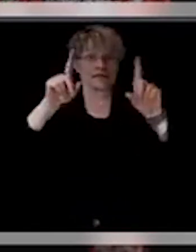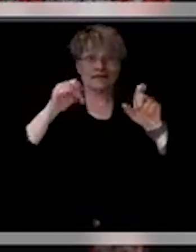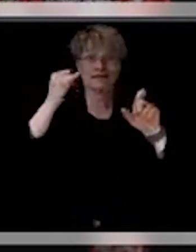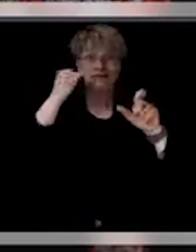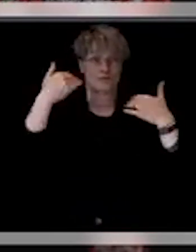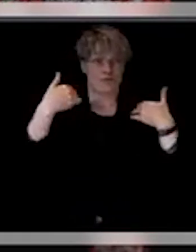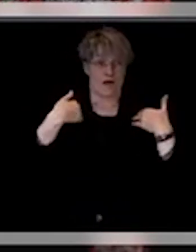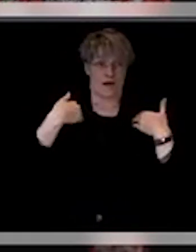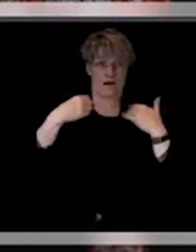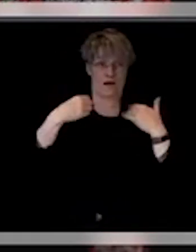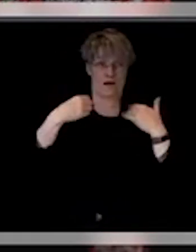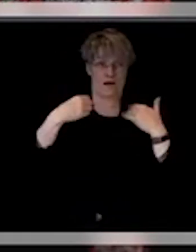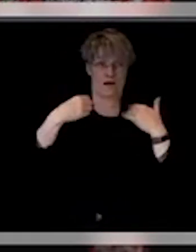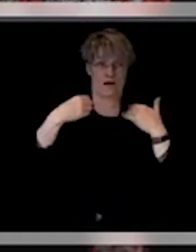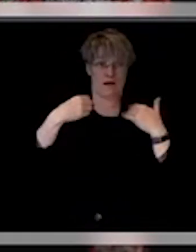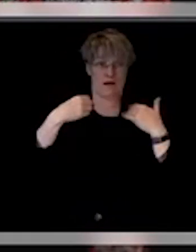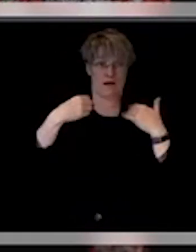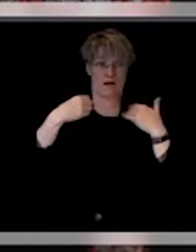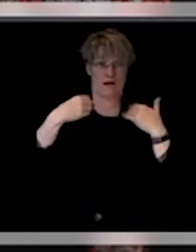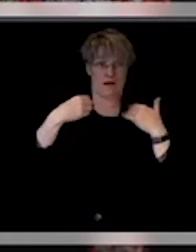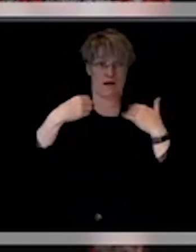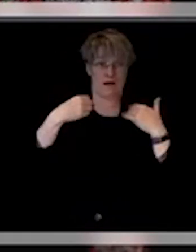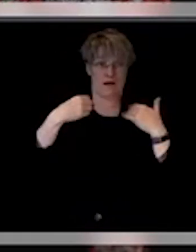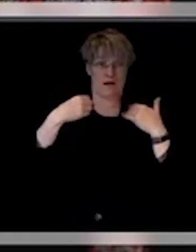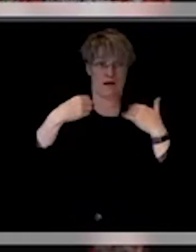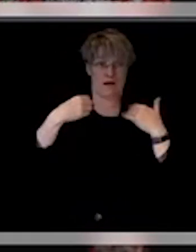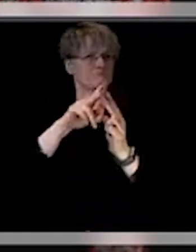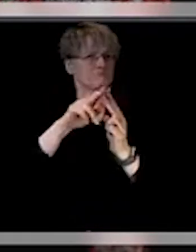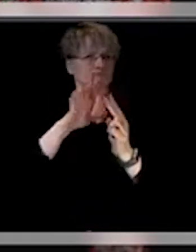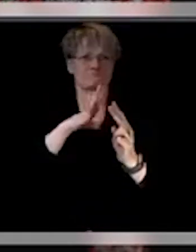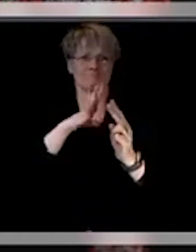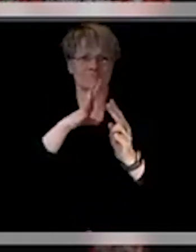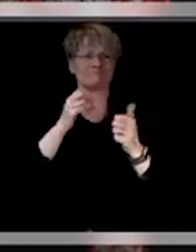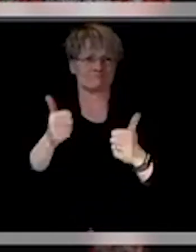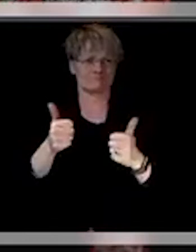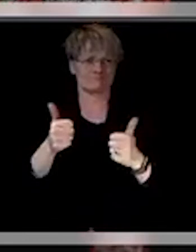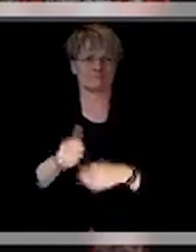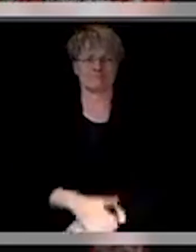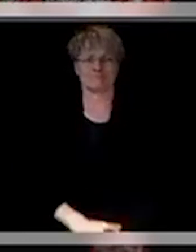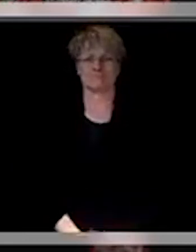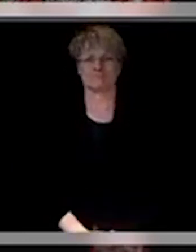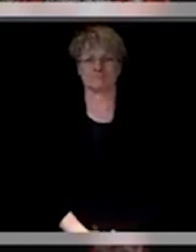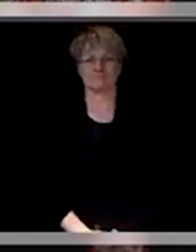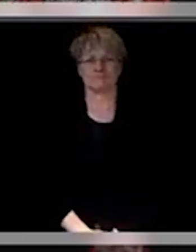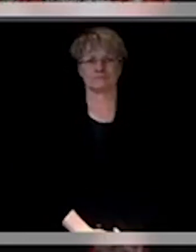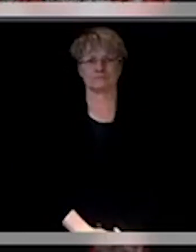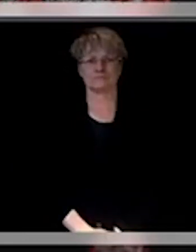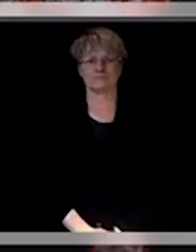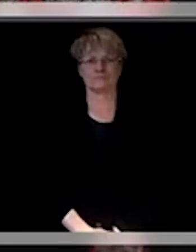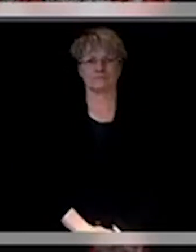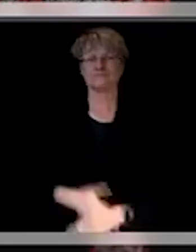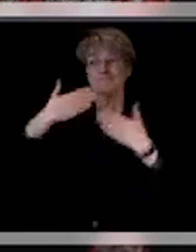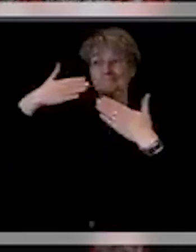Correct. Thank you. Thank you so much.